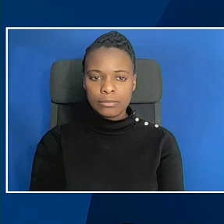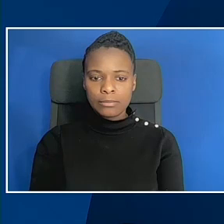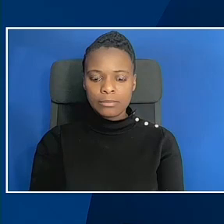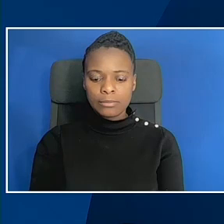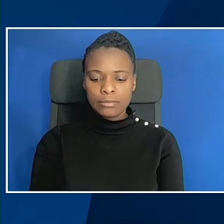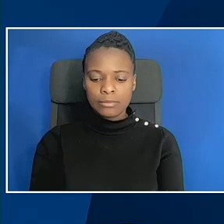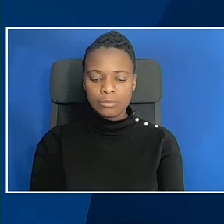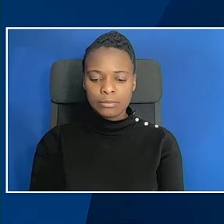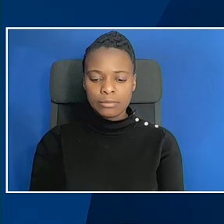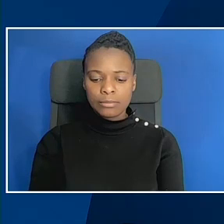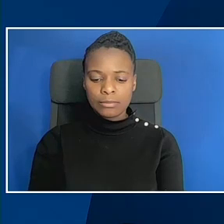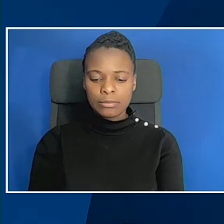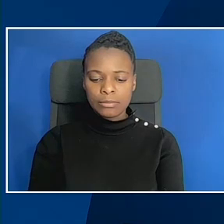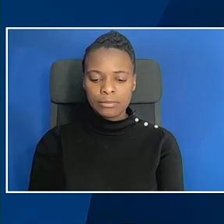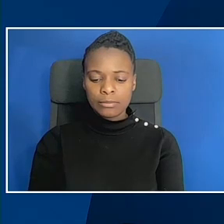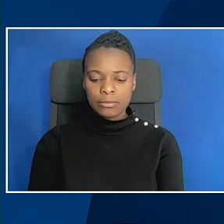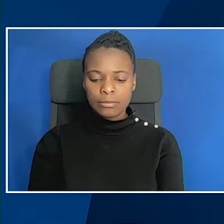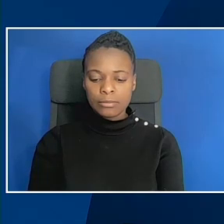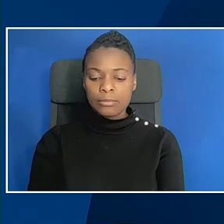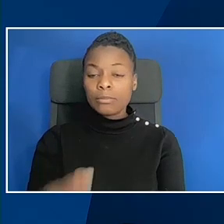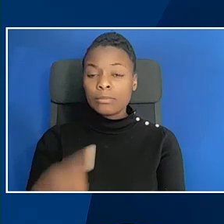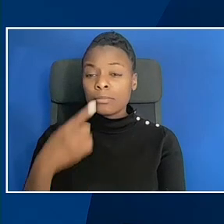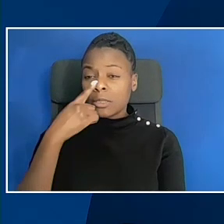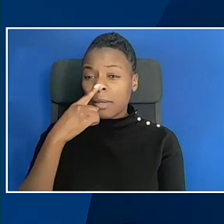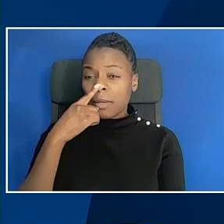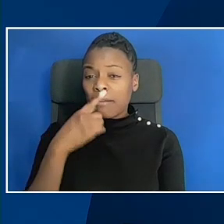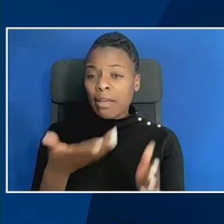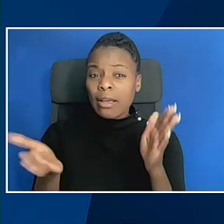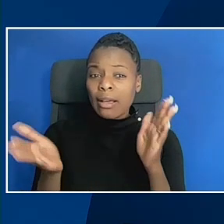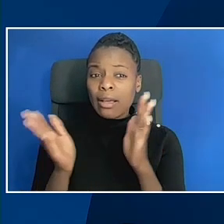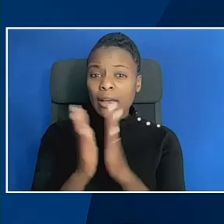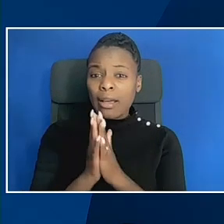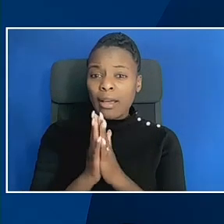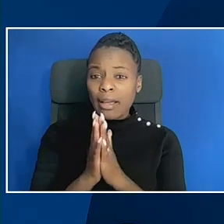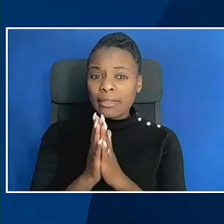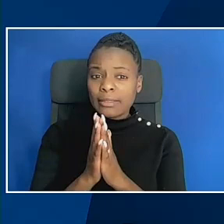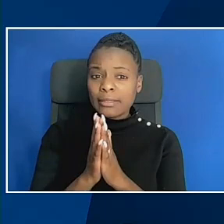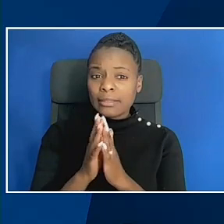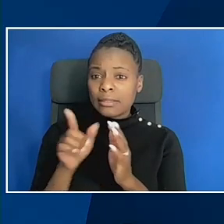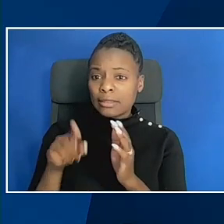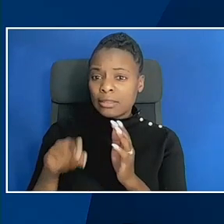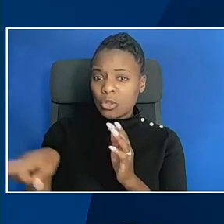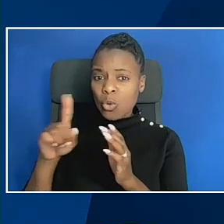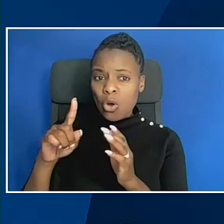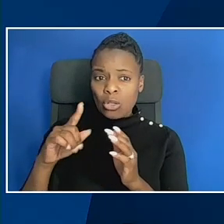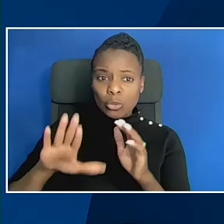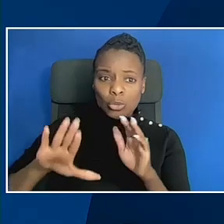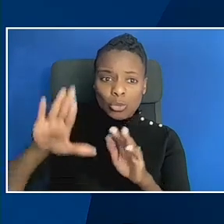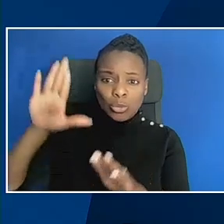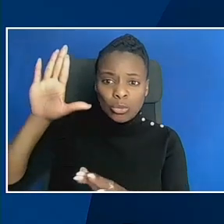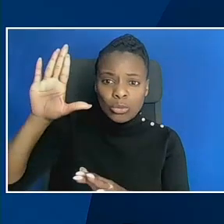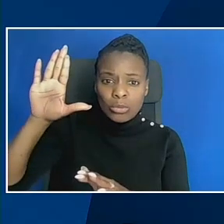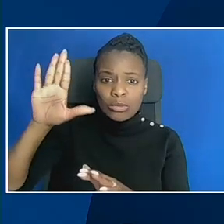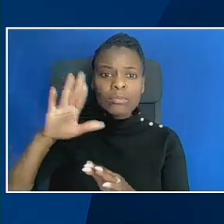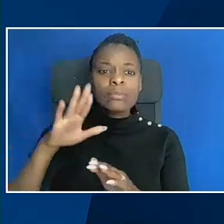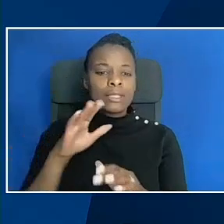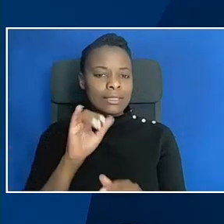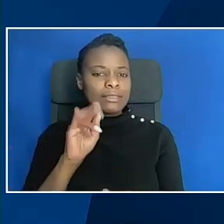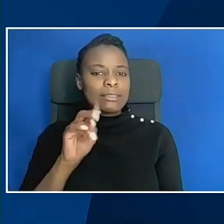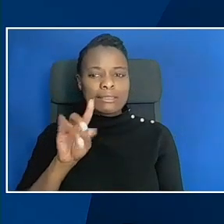Can I just ask those that are to signal some way. So that way I don't have to. I was just going to say. For the.